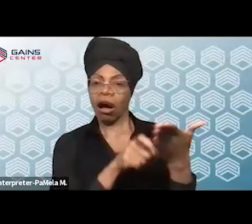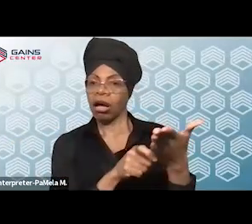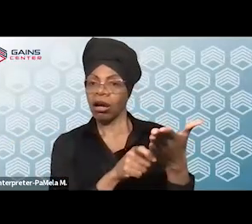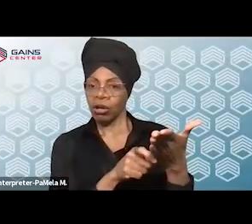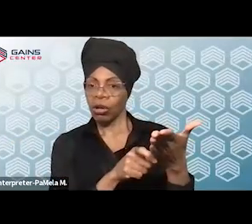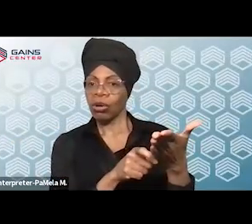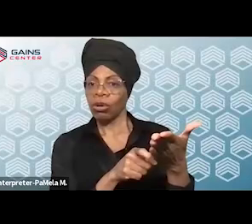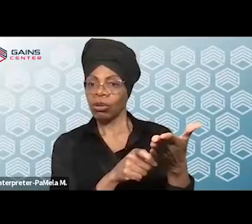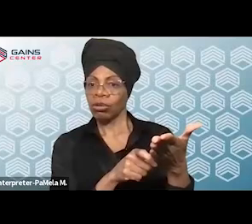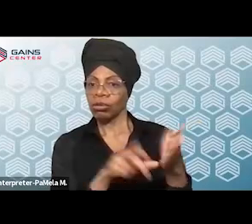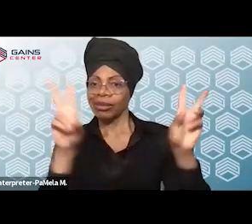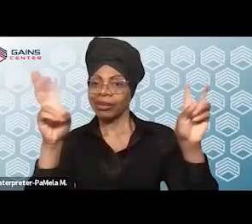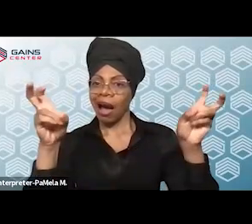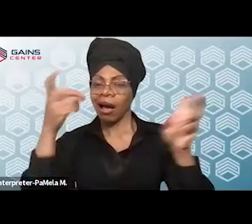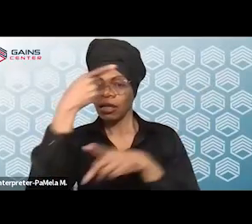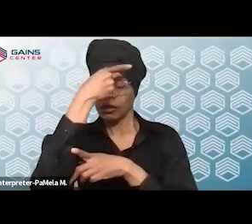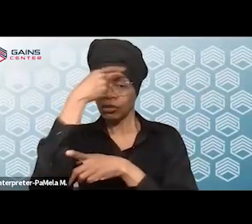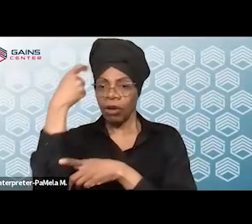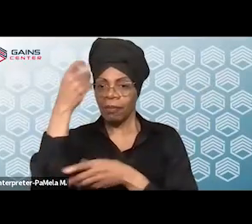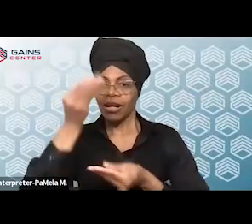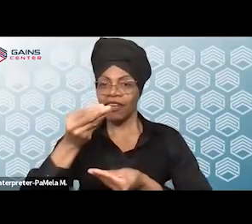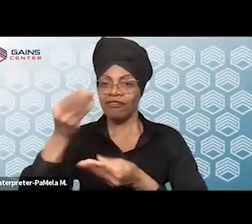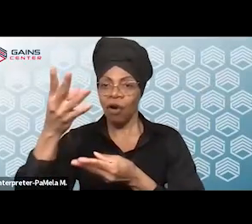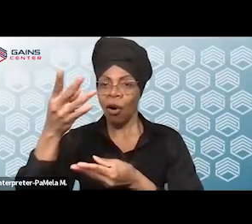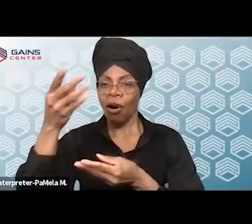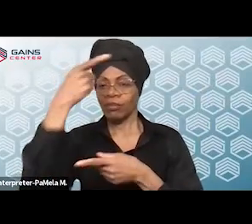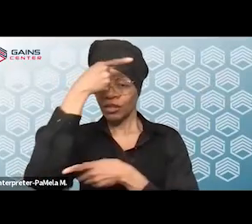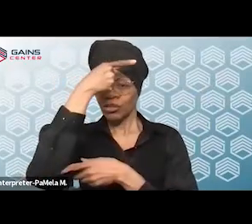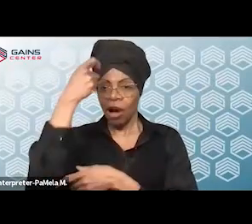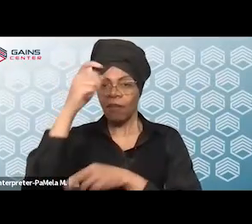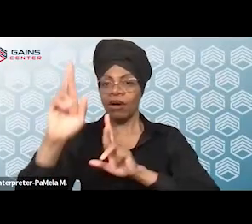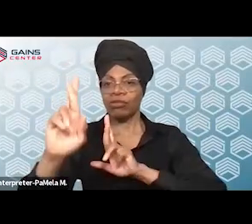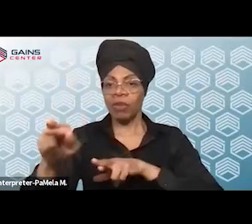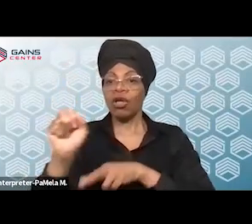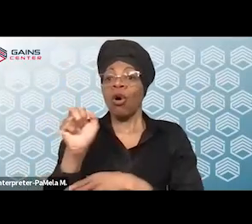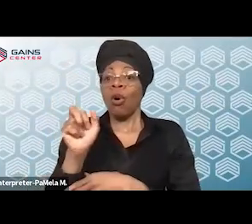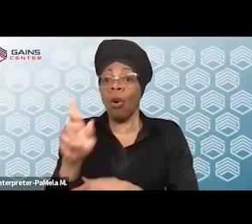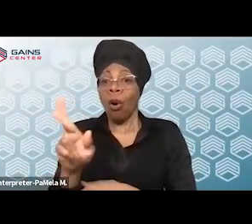on the term trauma-informed, trauma-responsive, or trauma-sensitive in drug testing.